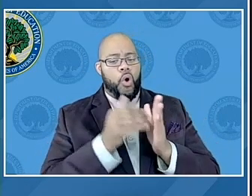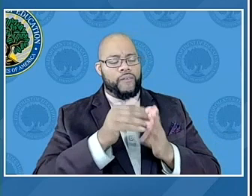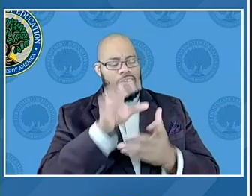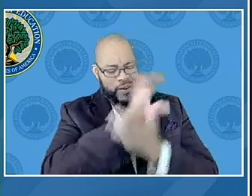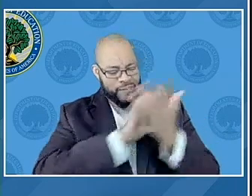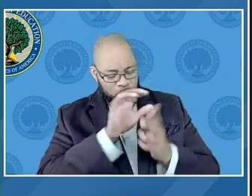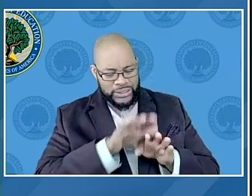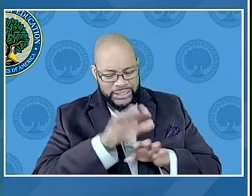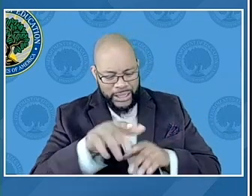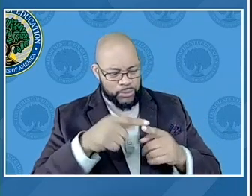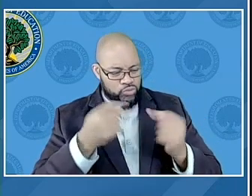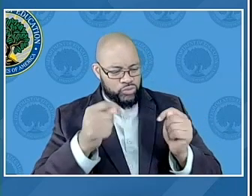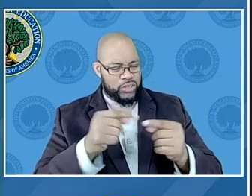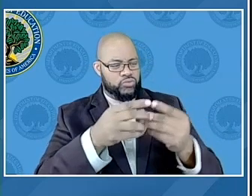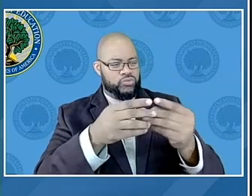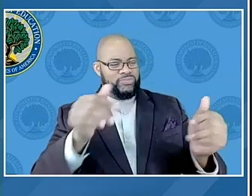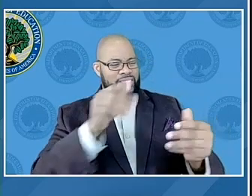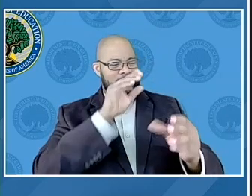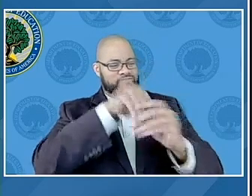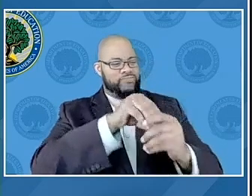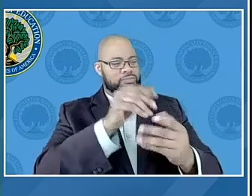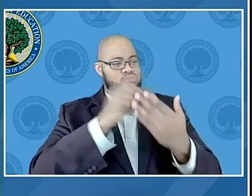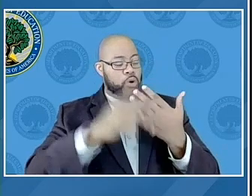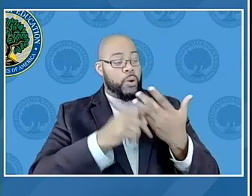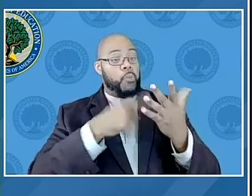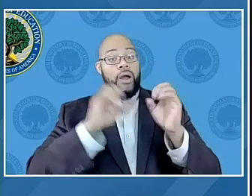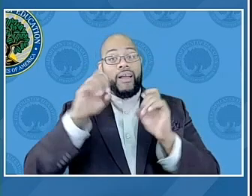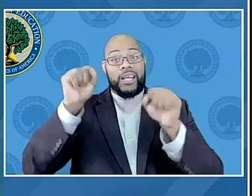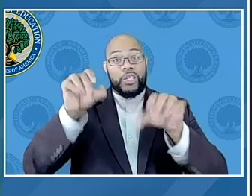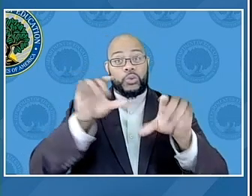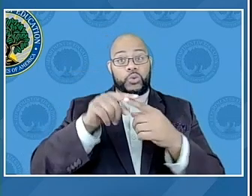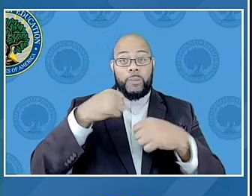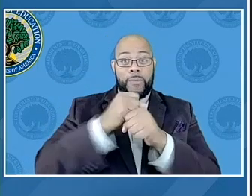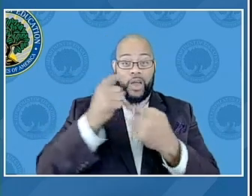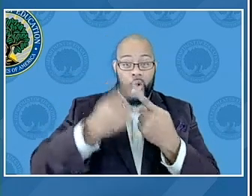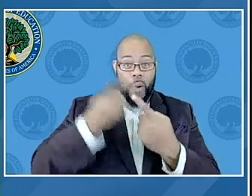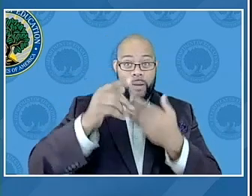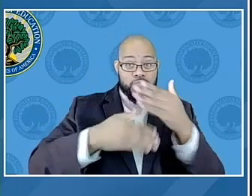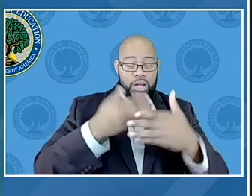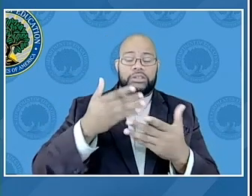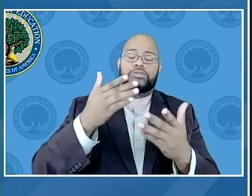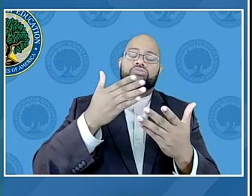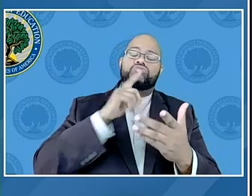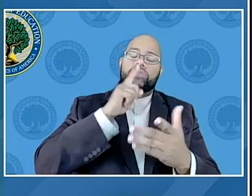so. So whatever the Department can do to automate this process should be done, including putting any necessary